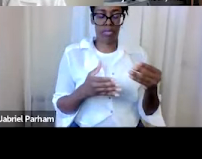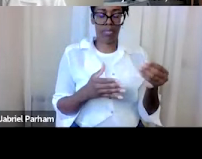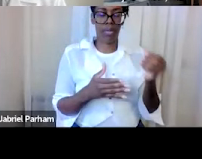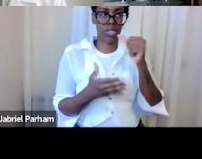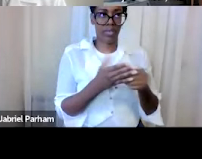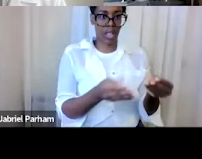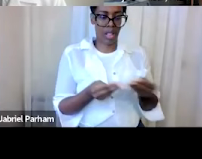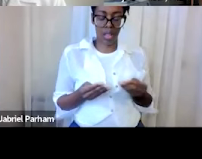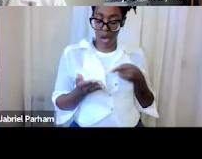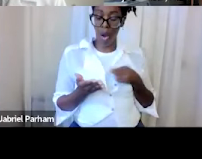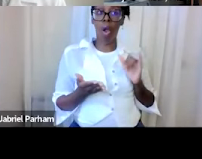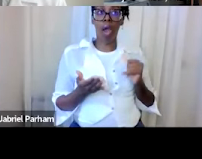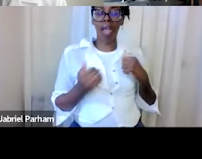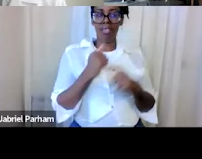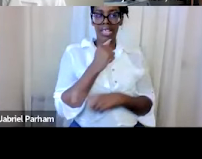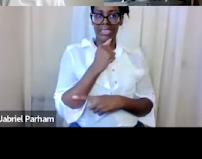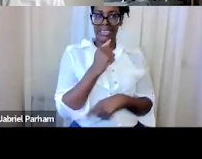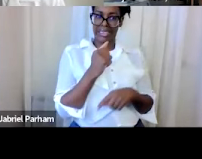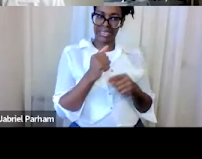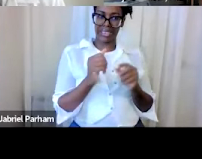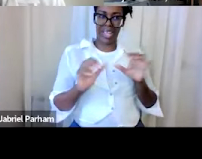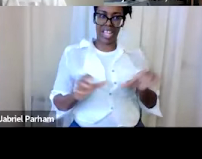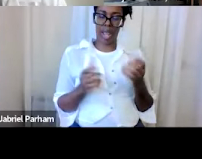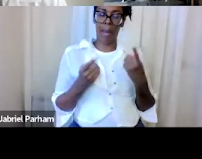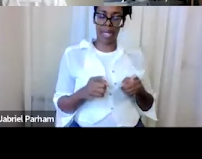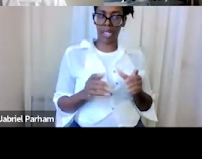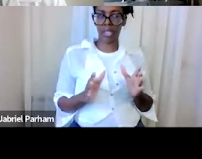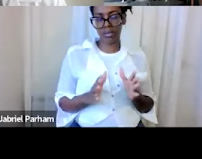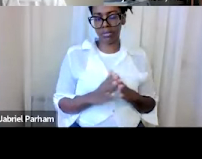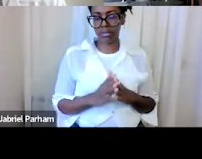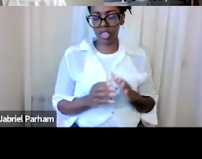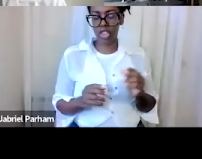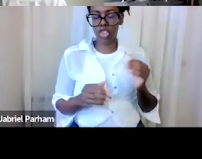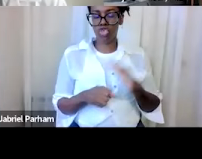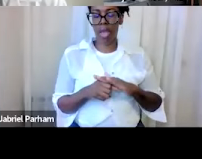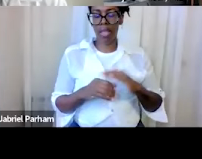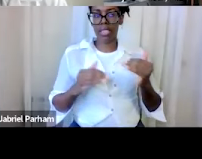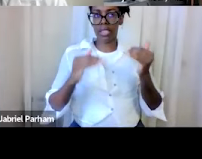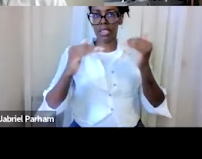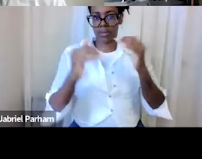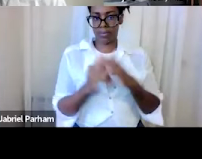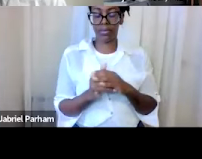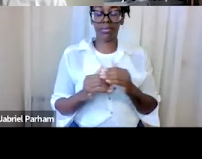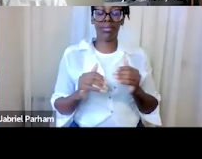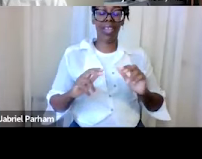or being involved with any sort of legal issues. The third category would be transitional supports